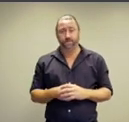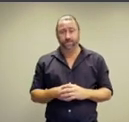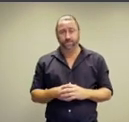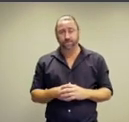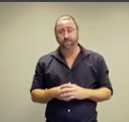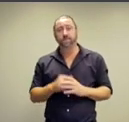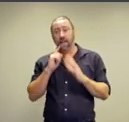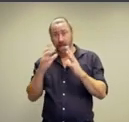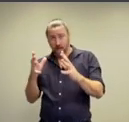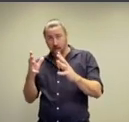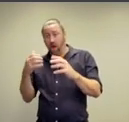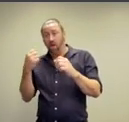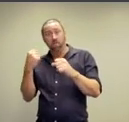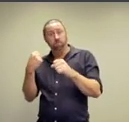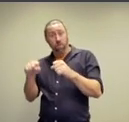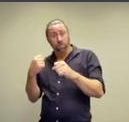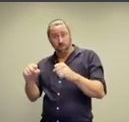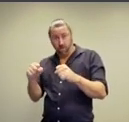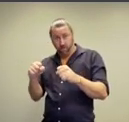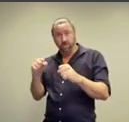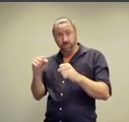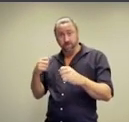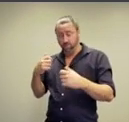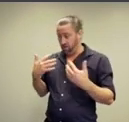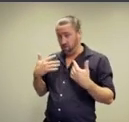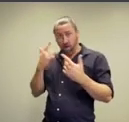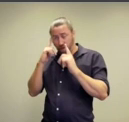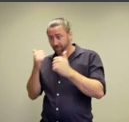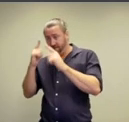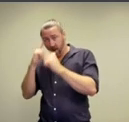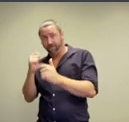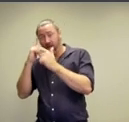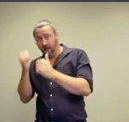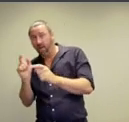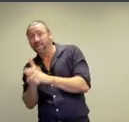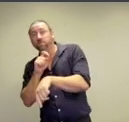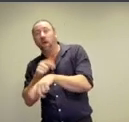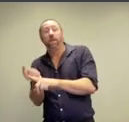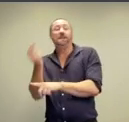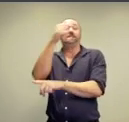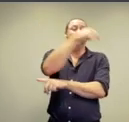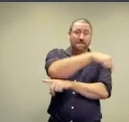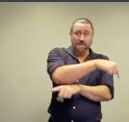Parallel to the growing world of motorcycle enthusiasts, perhaps catered to by these advertisements was an